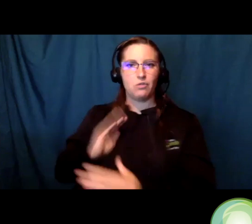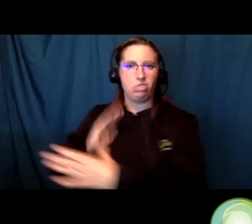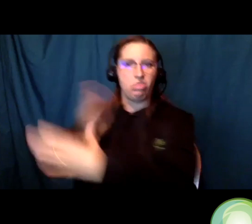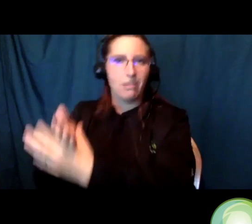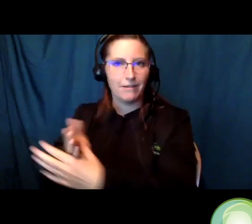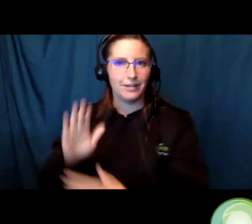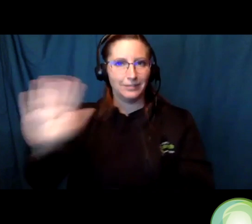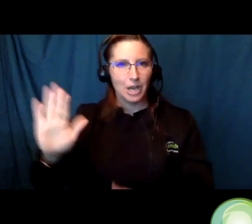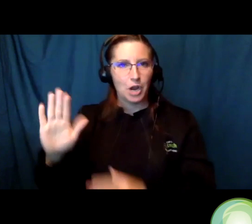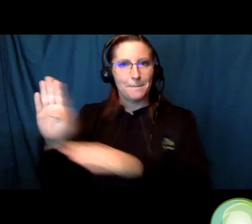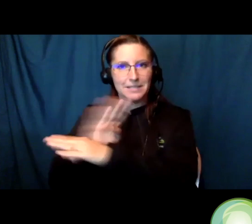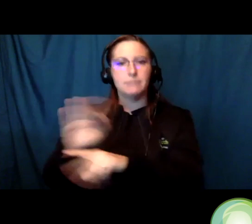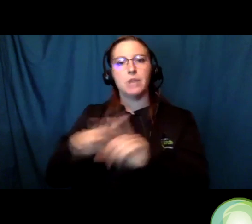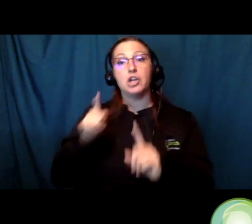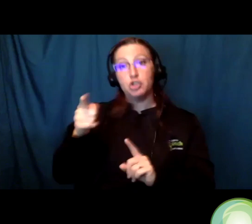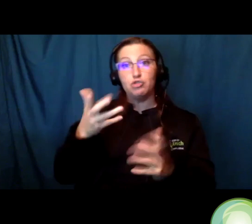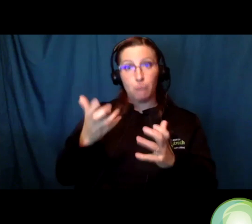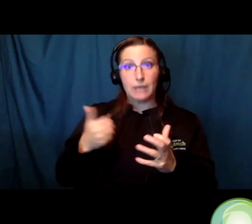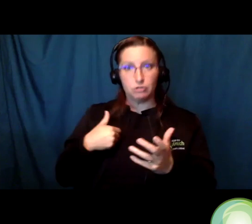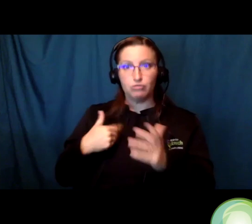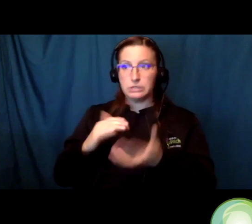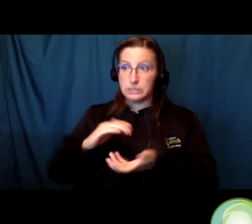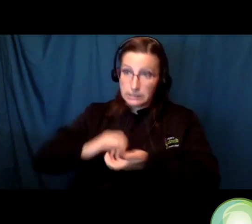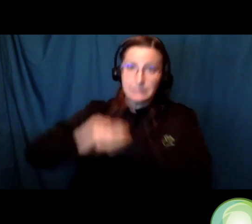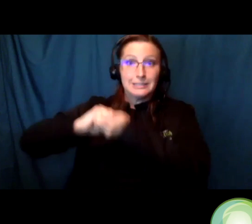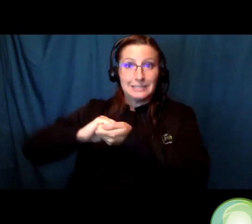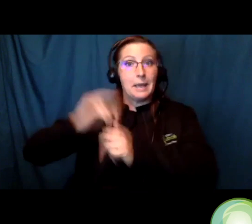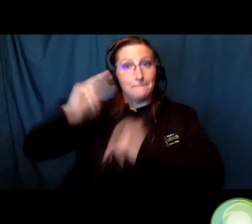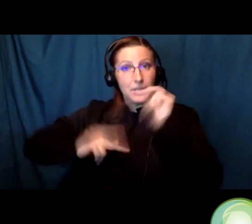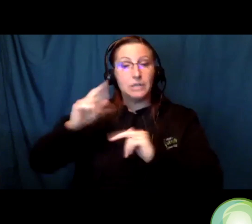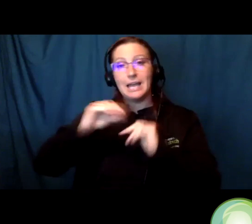you just literally want to build and extend that child's knowledge on